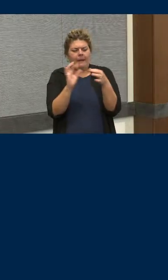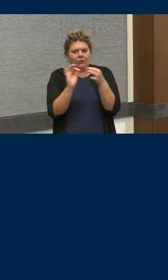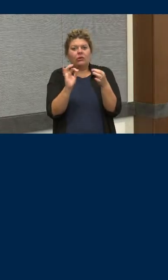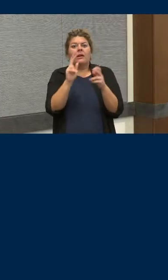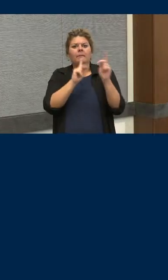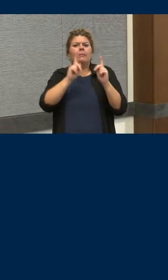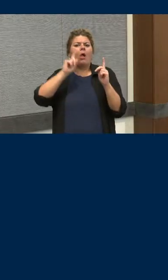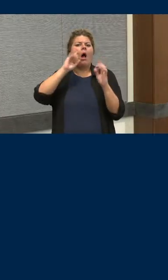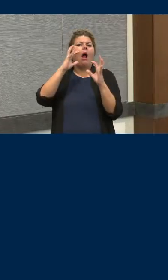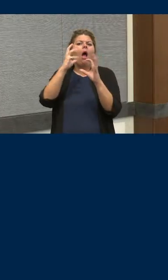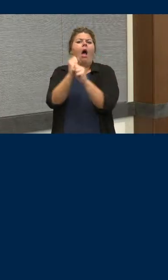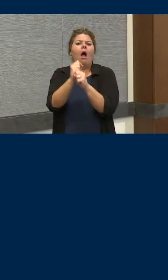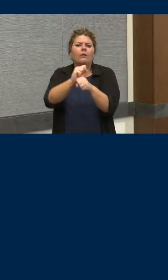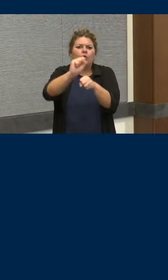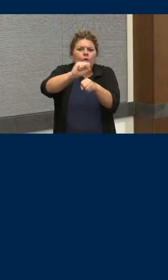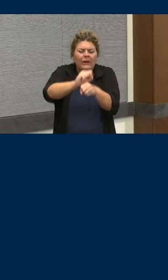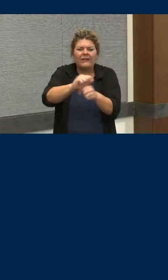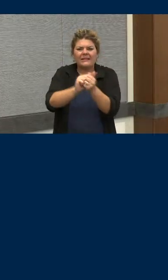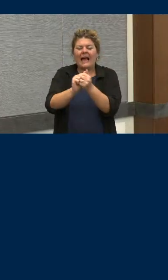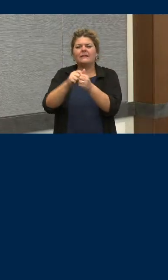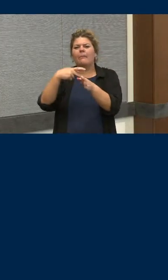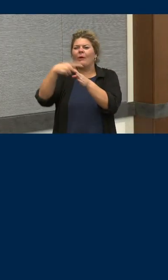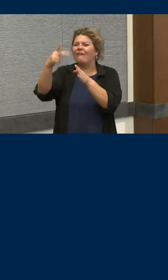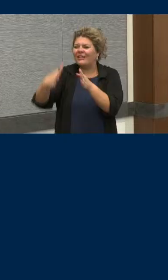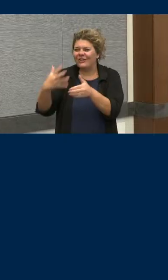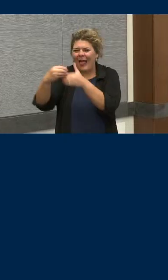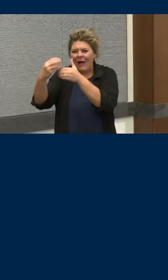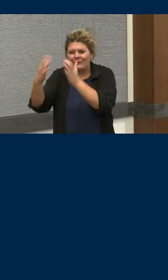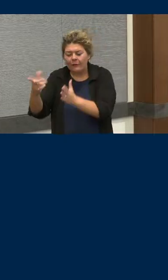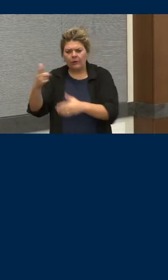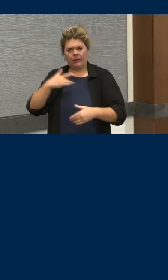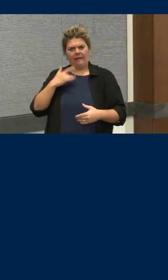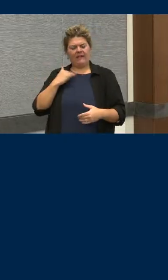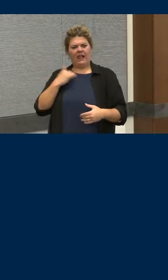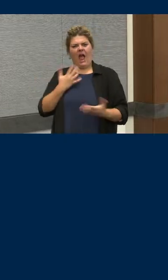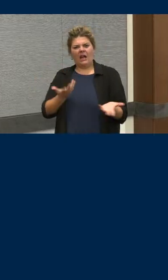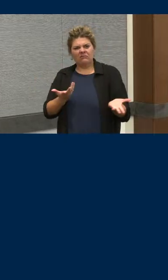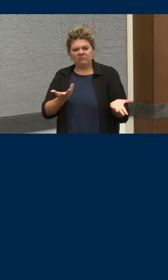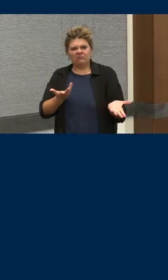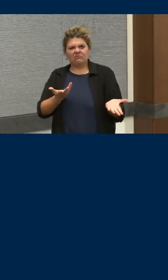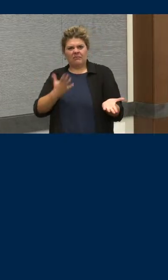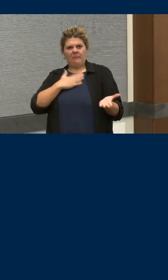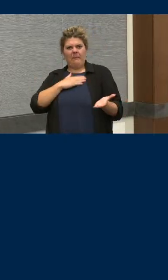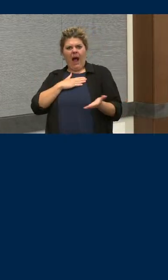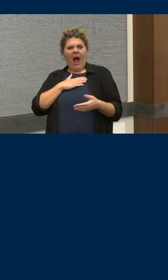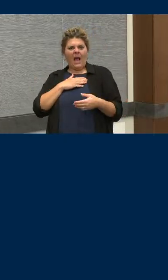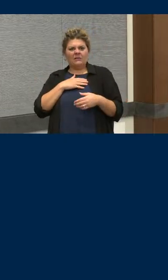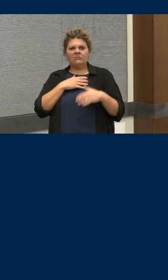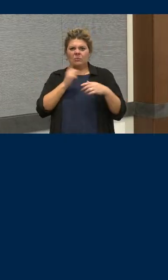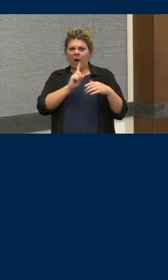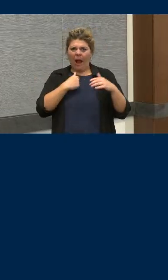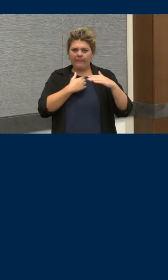they feel alienated from their native culture or because they